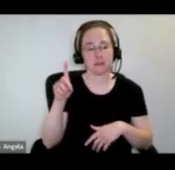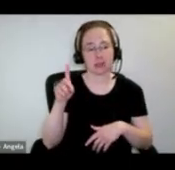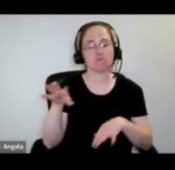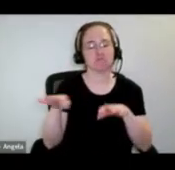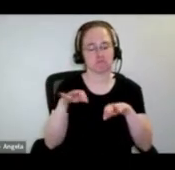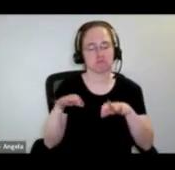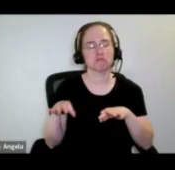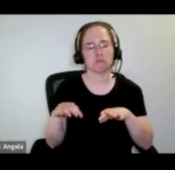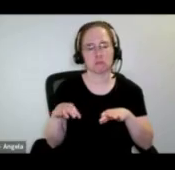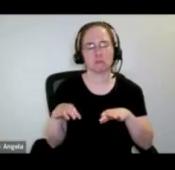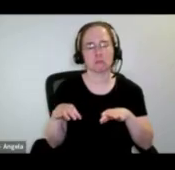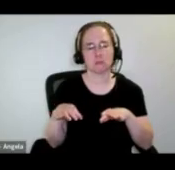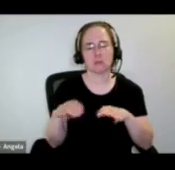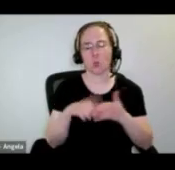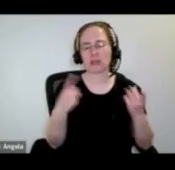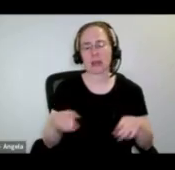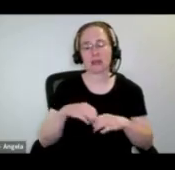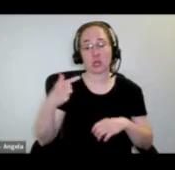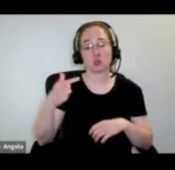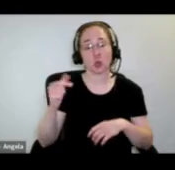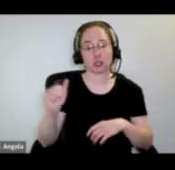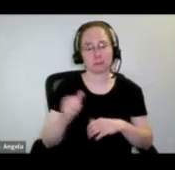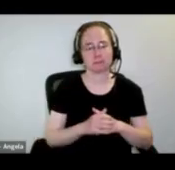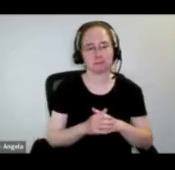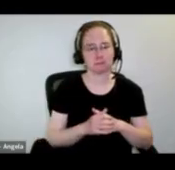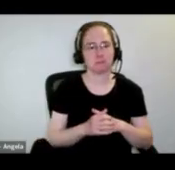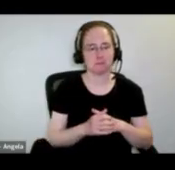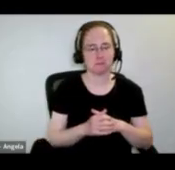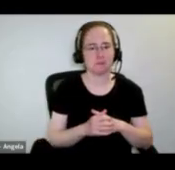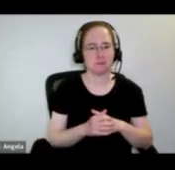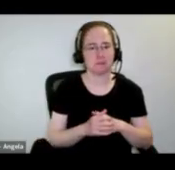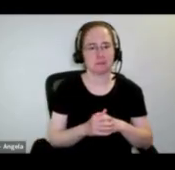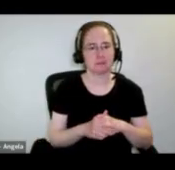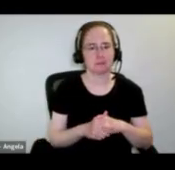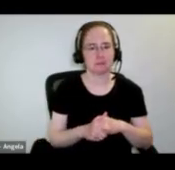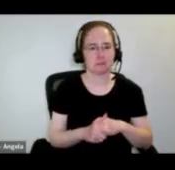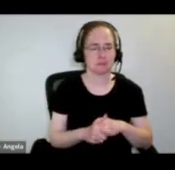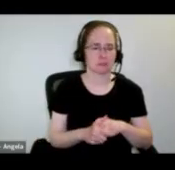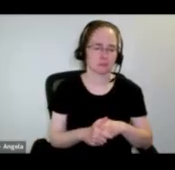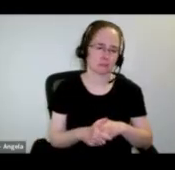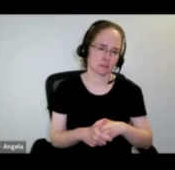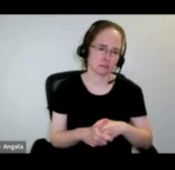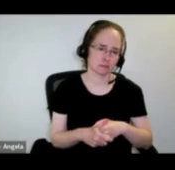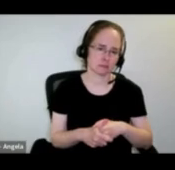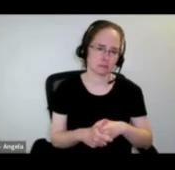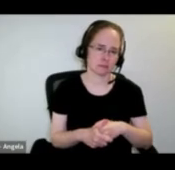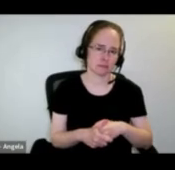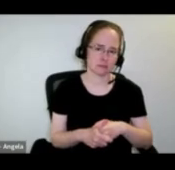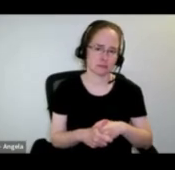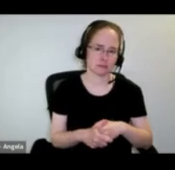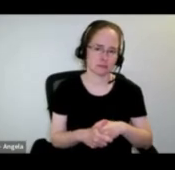Laura Vegas: So, with that, I'm going to turn the time over to David, and he's going to talk to us about some things that are happening in Georgia around paid family caregiving.